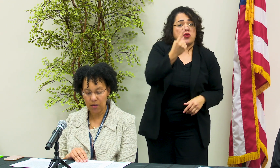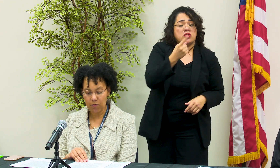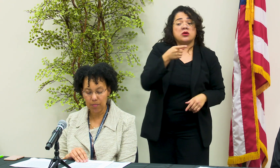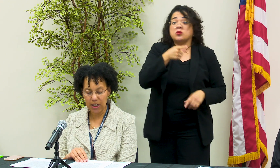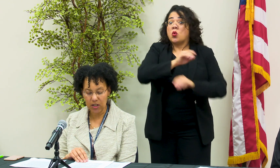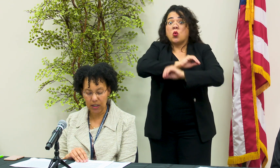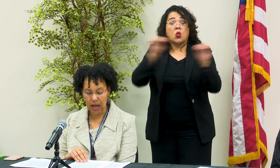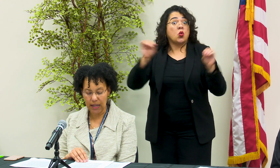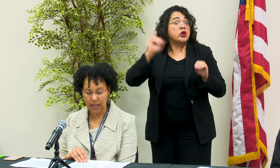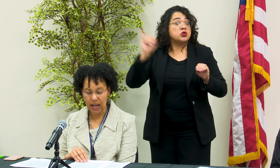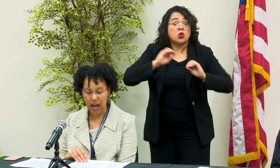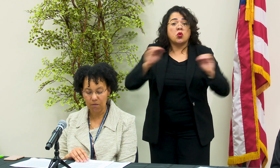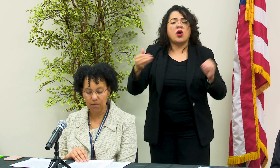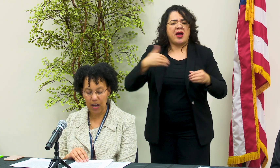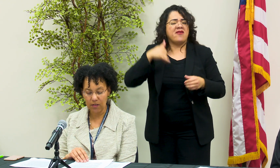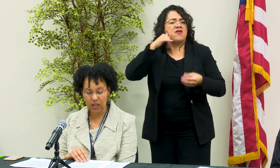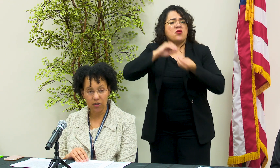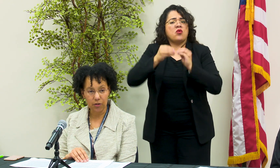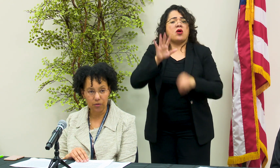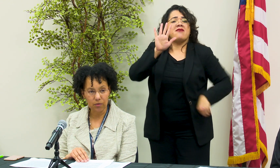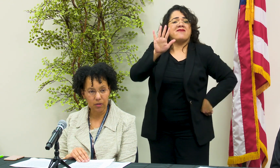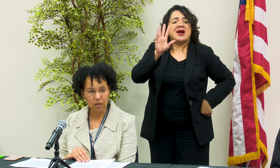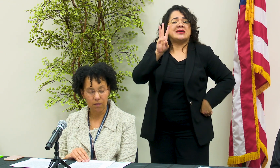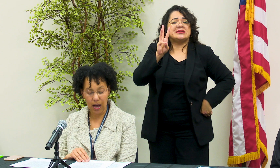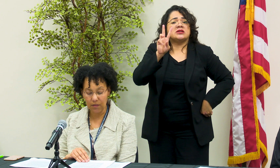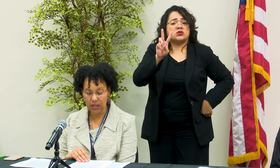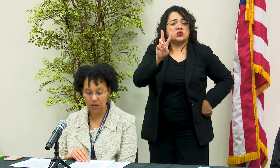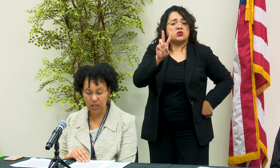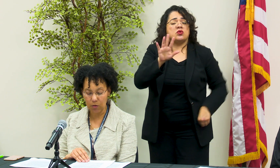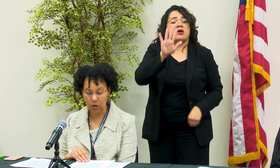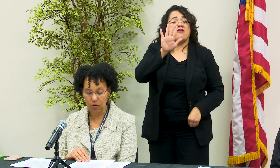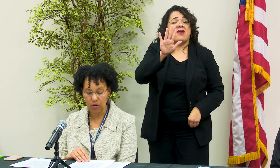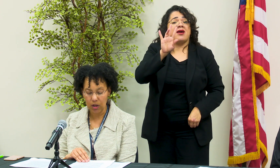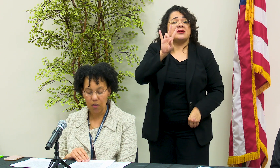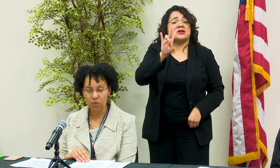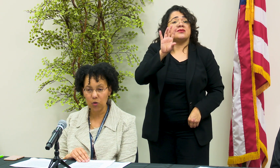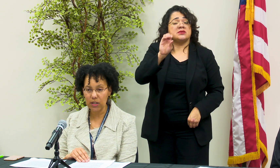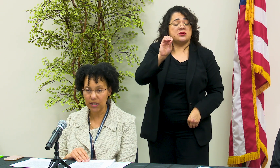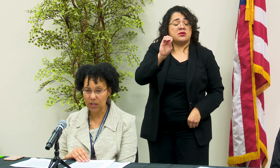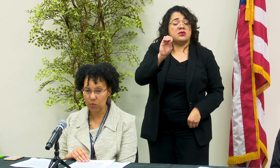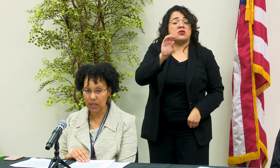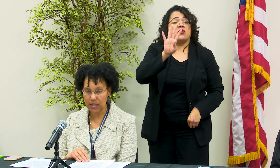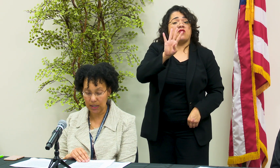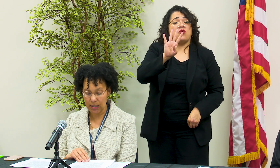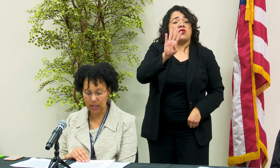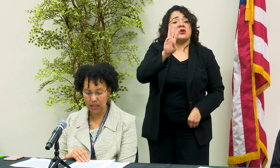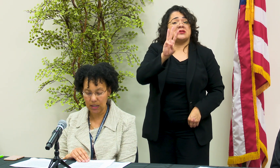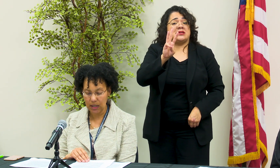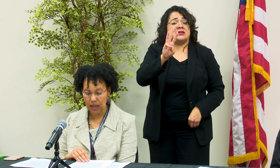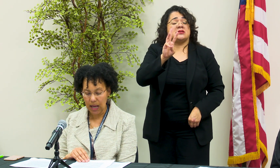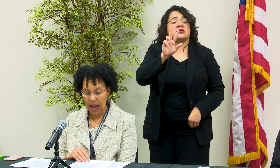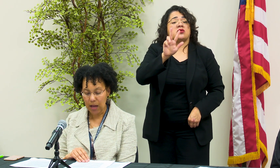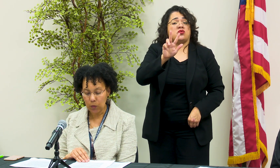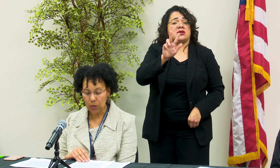information line at (562) 570-4636 and we